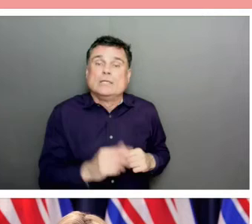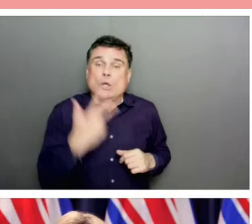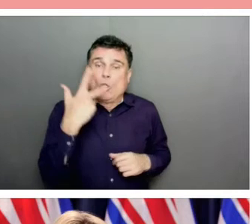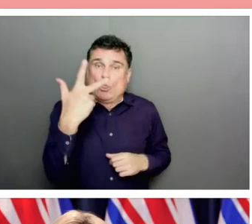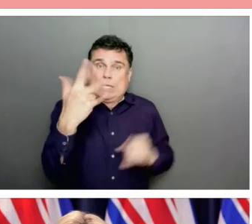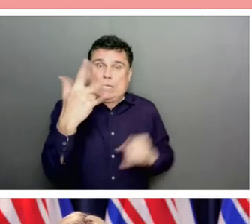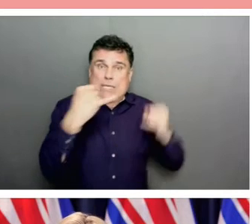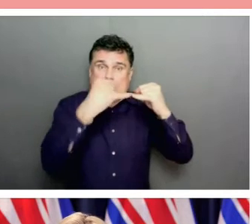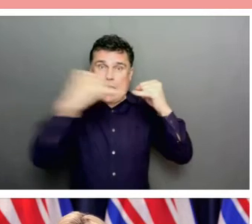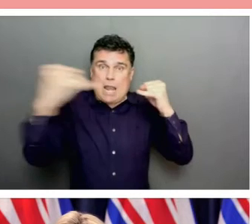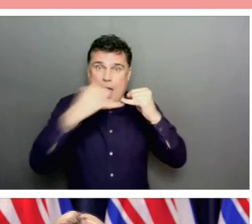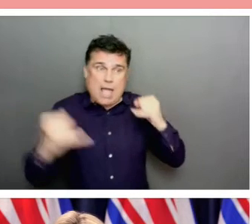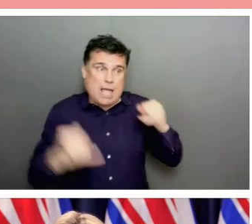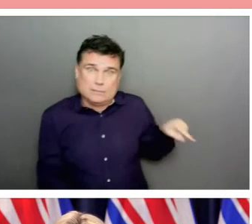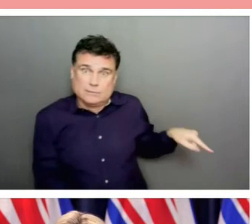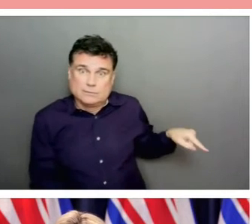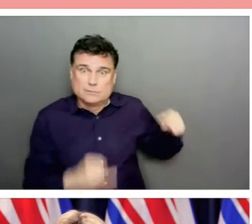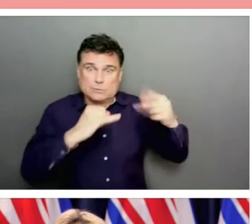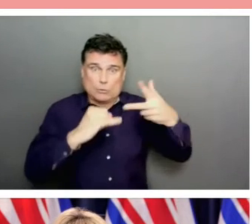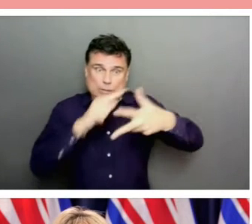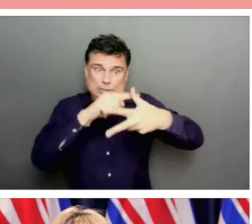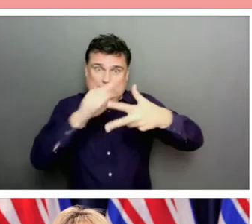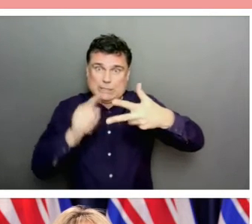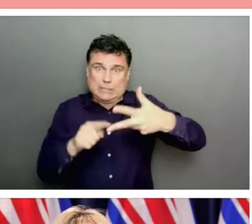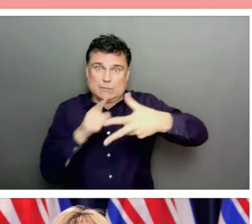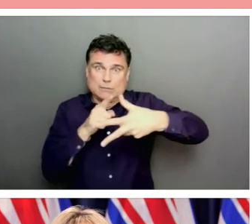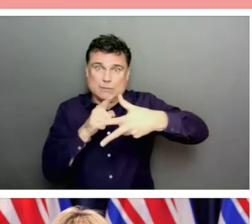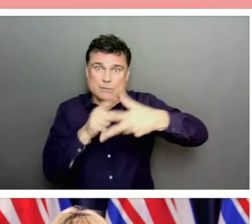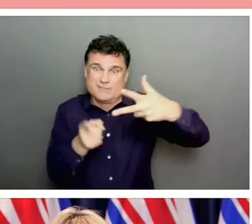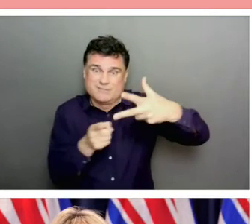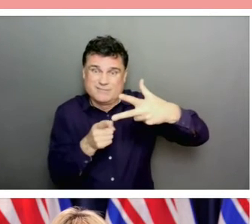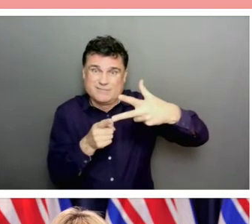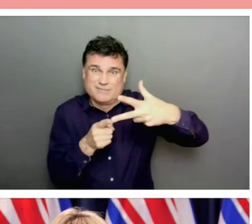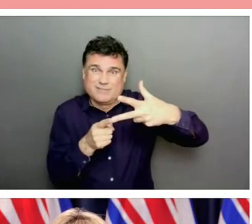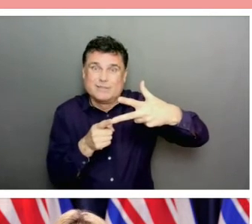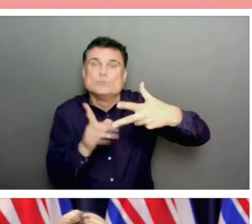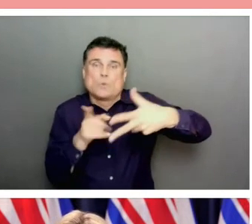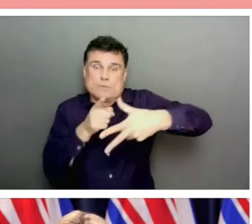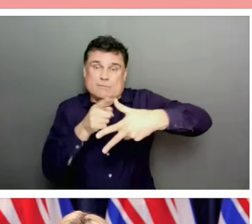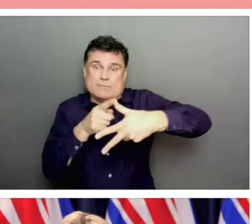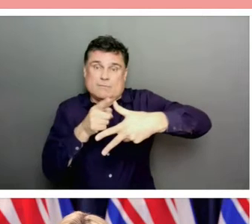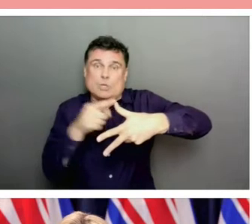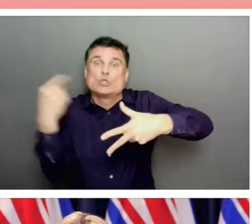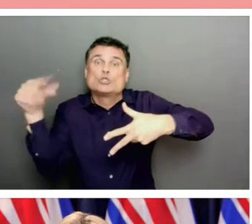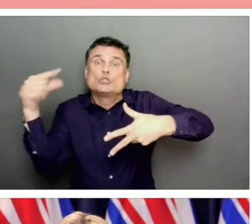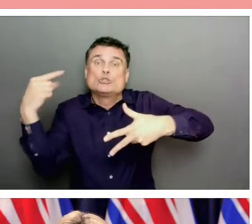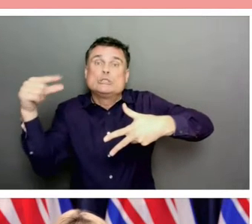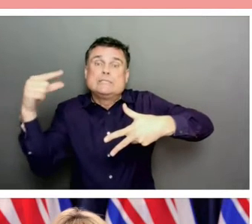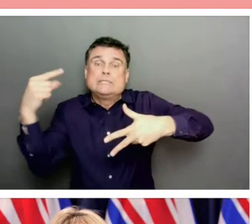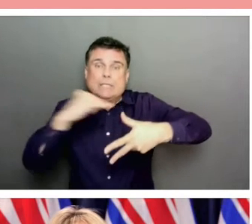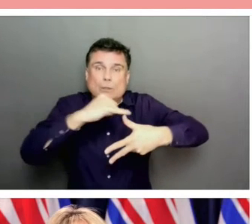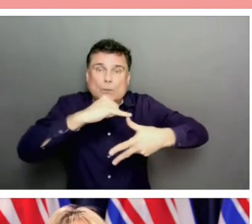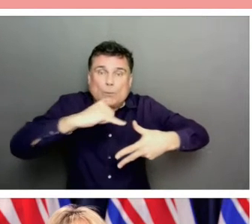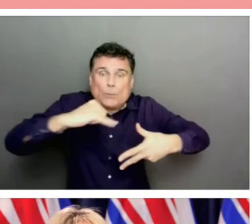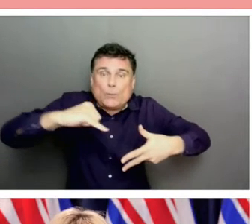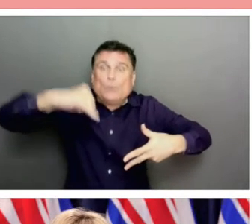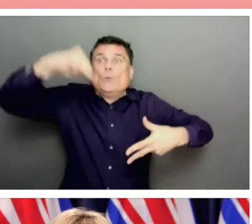This is a reflection of the case rates in green, with the markers of when we put in our most recent public